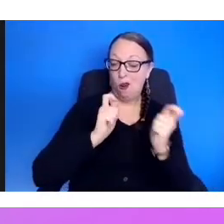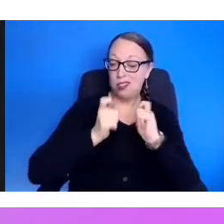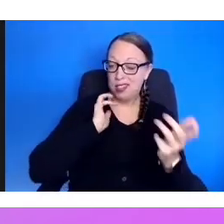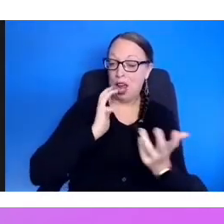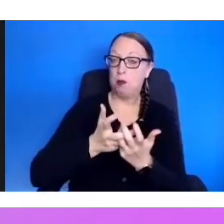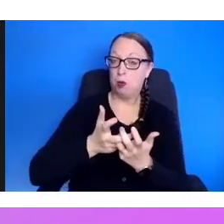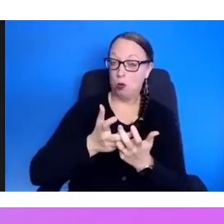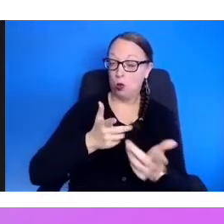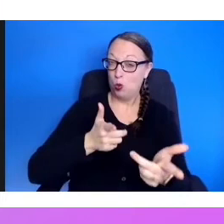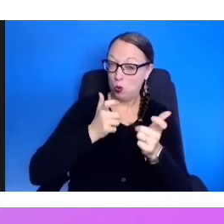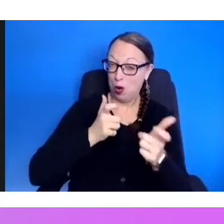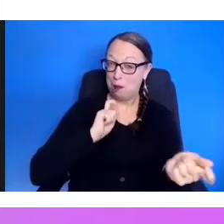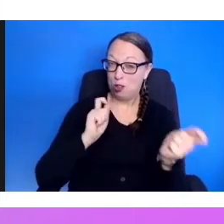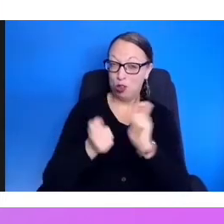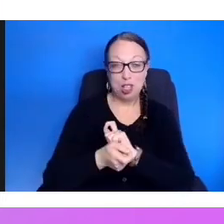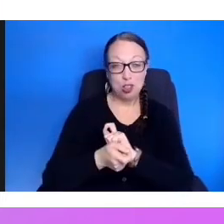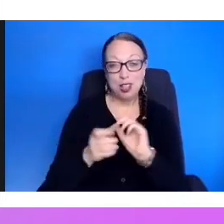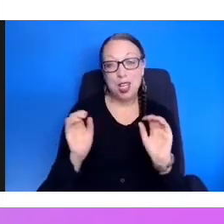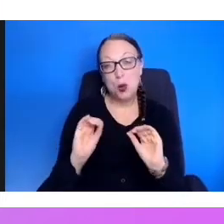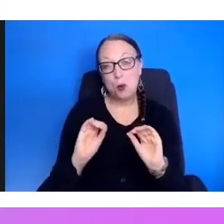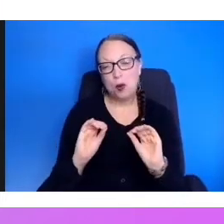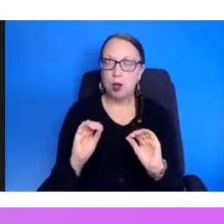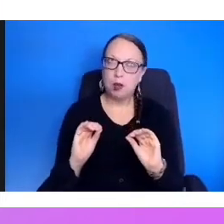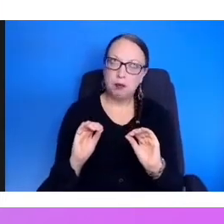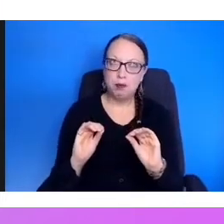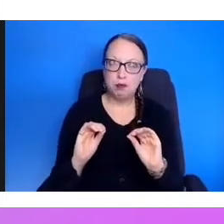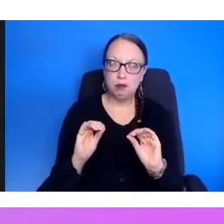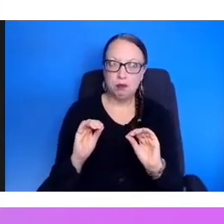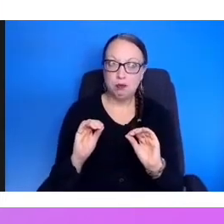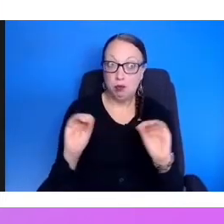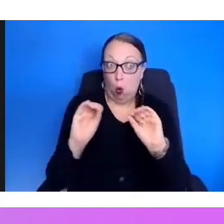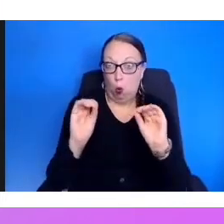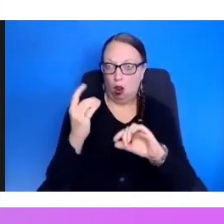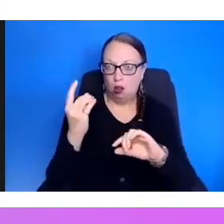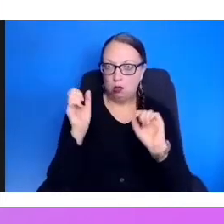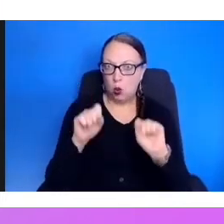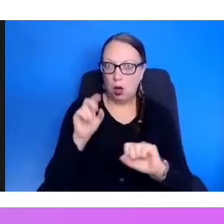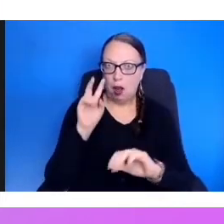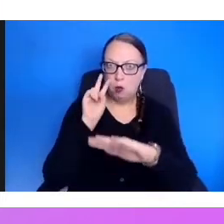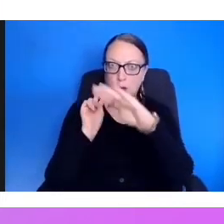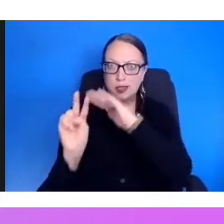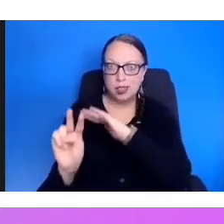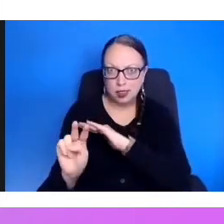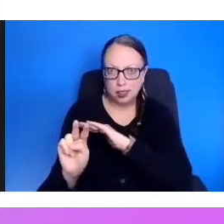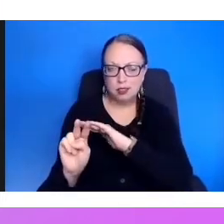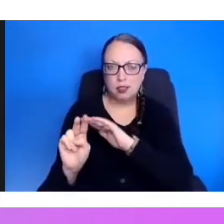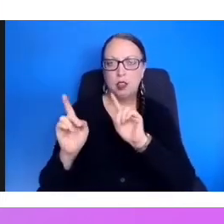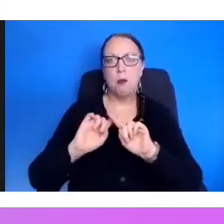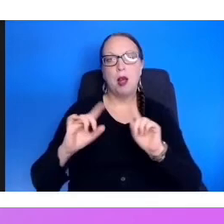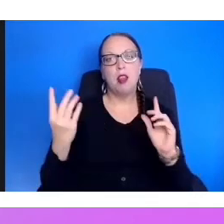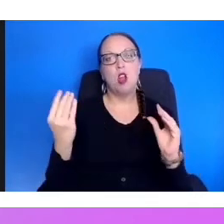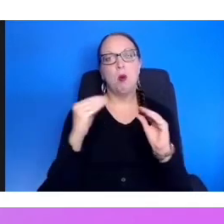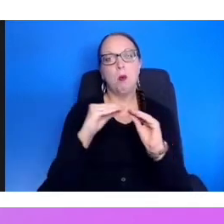that nobody well I certainly couldn't have predicted but they're a lot more resilient to that change